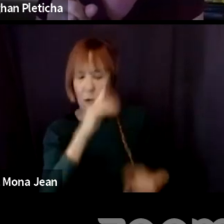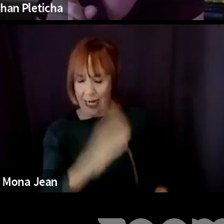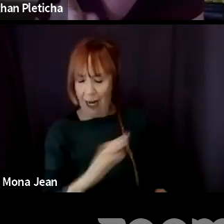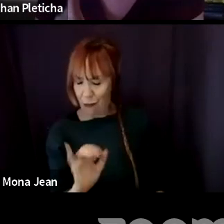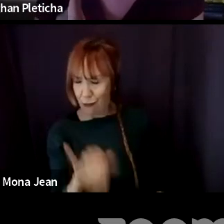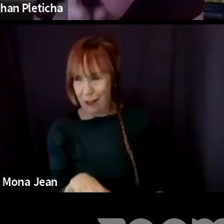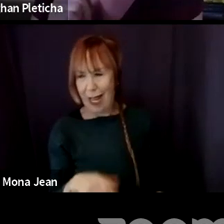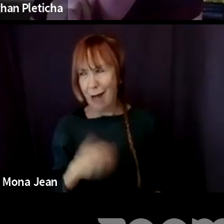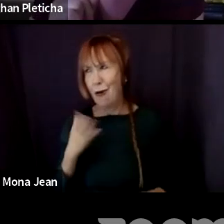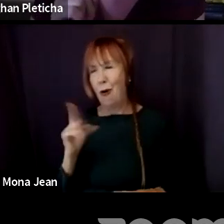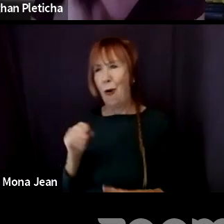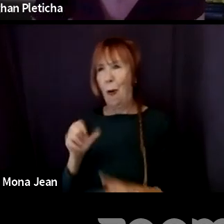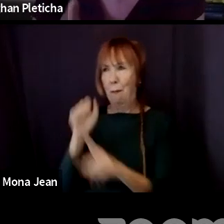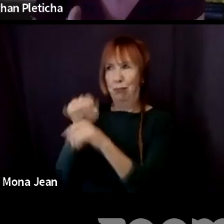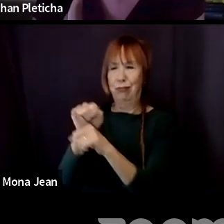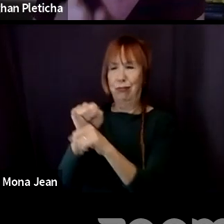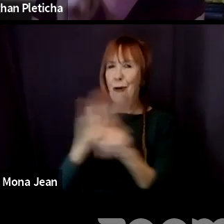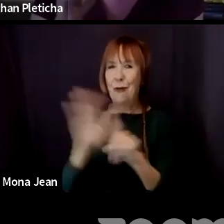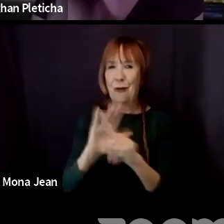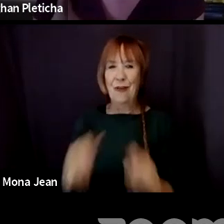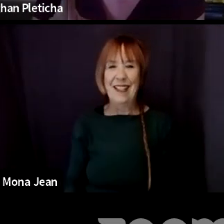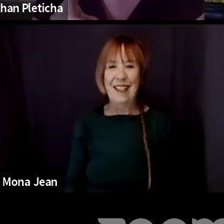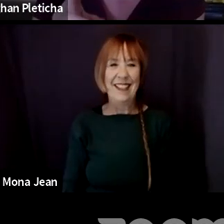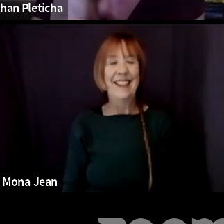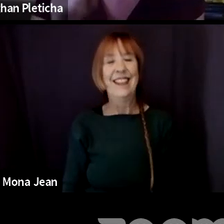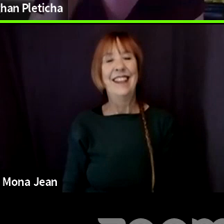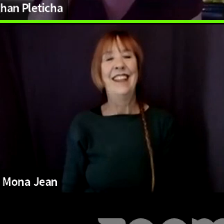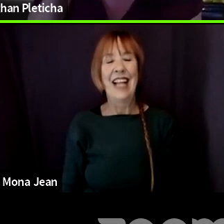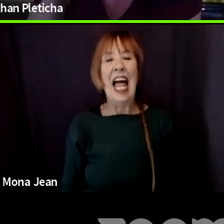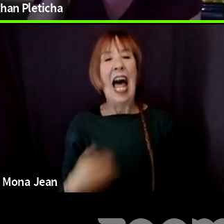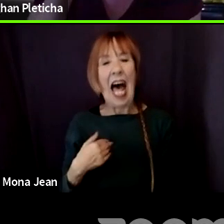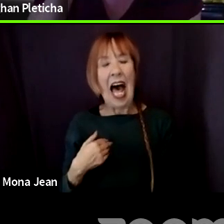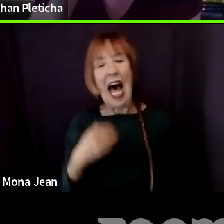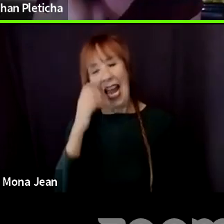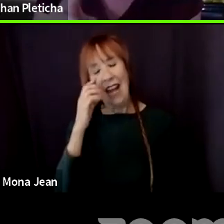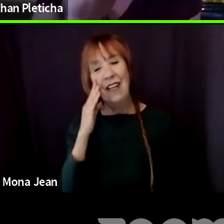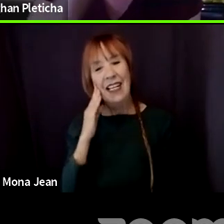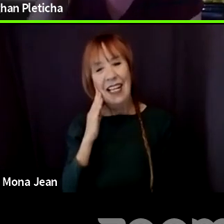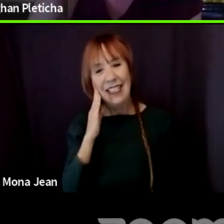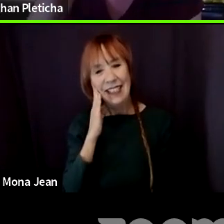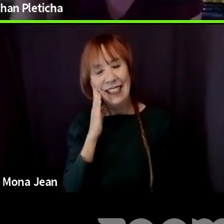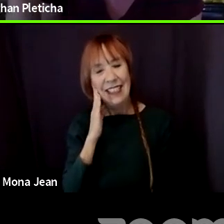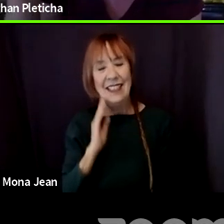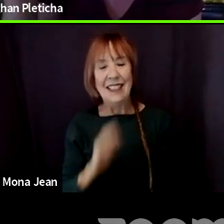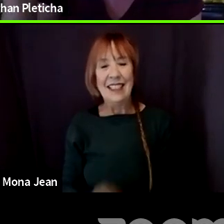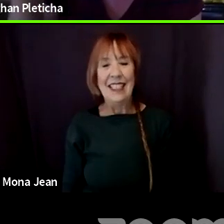I've seen it on TV. I have fudged individual line dialogues